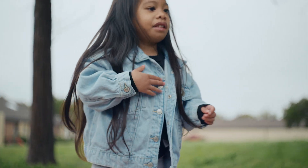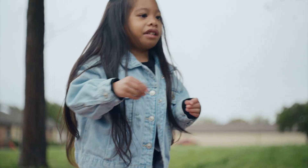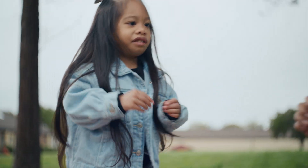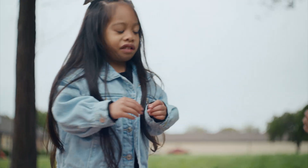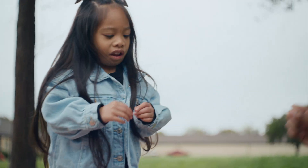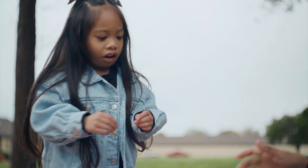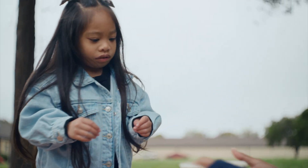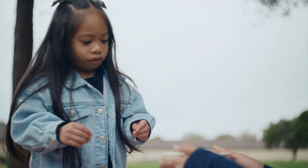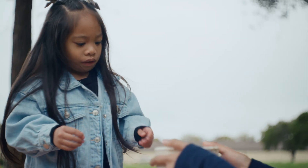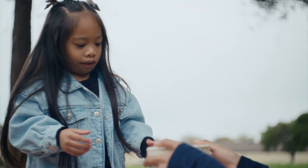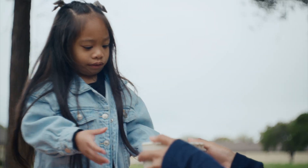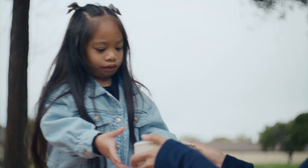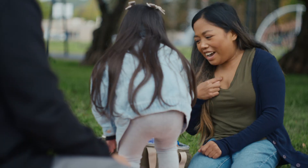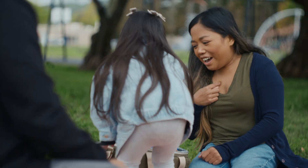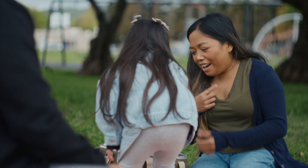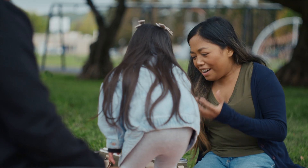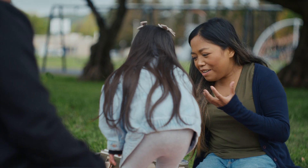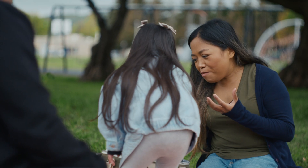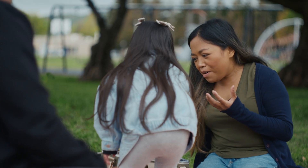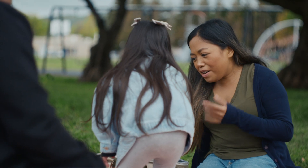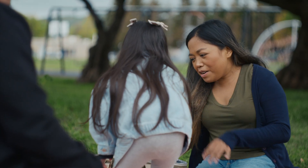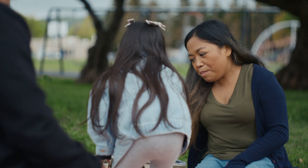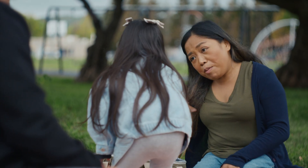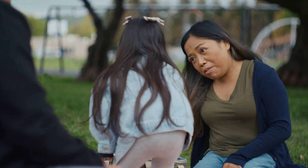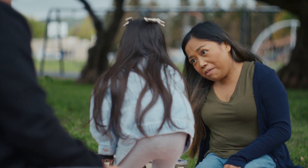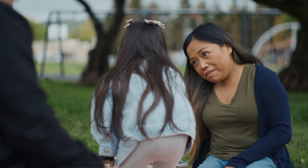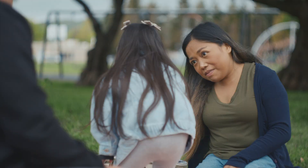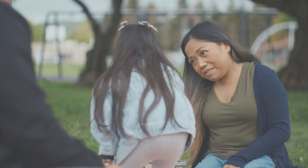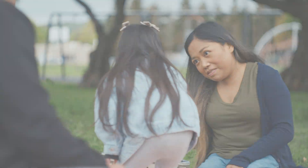and our relationship is better than ever.